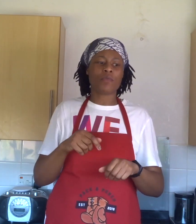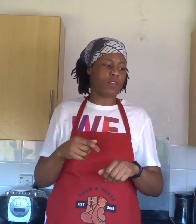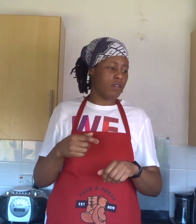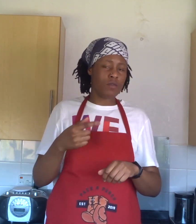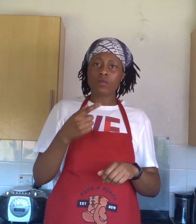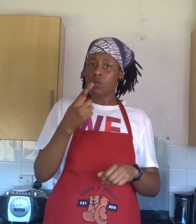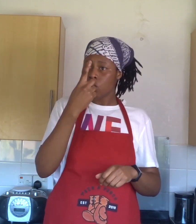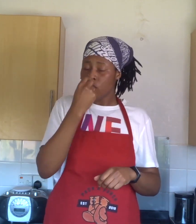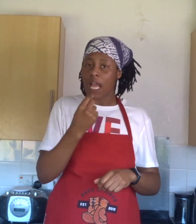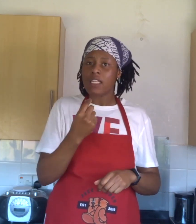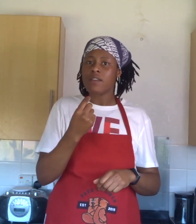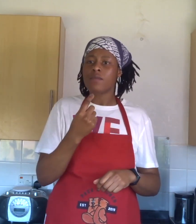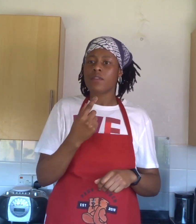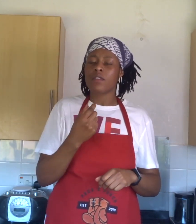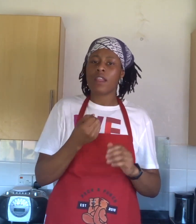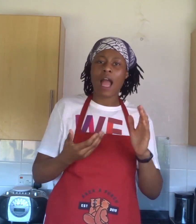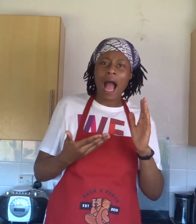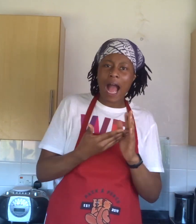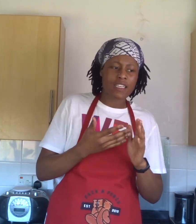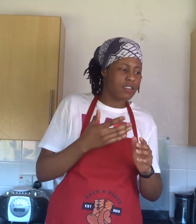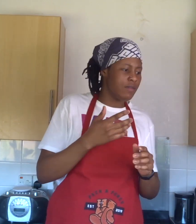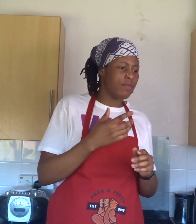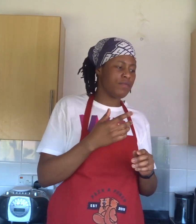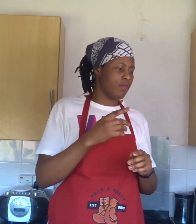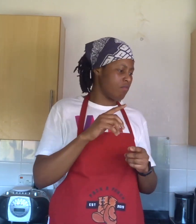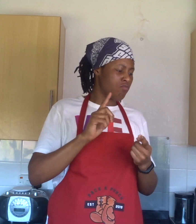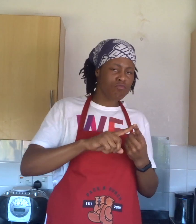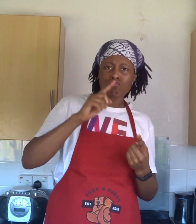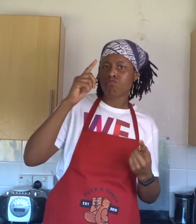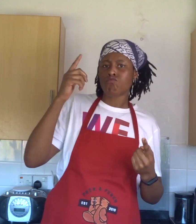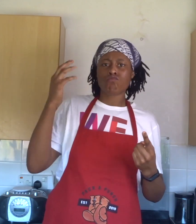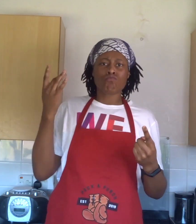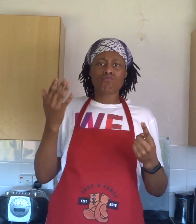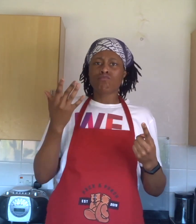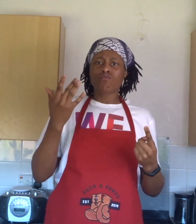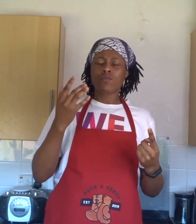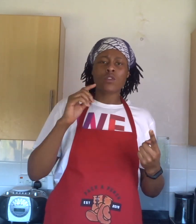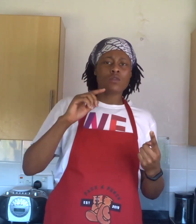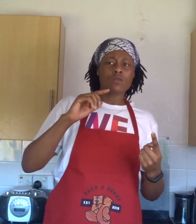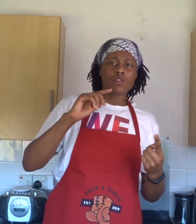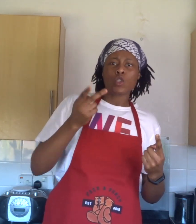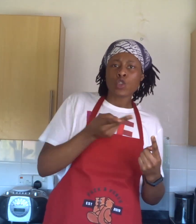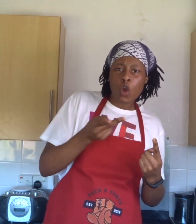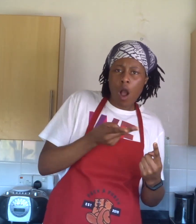You can experiment with a variety of ingredients and toppings.